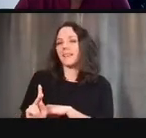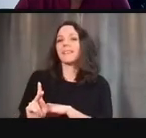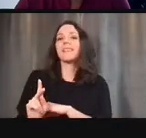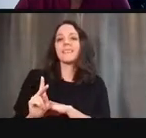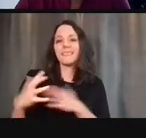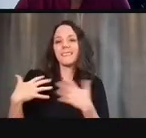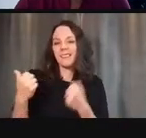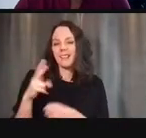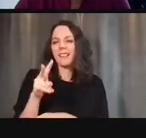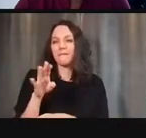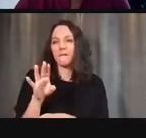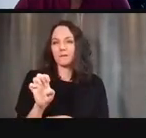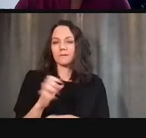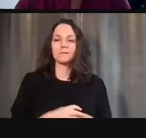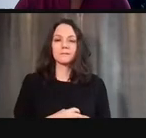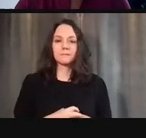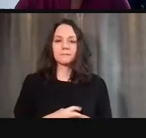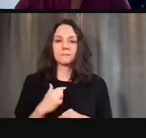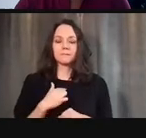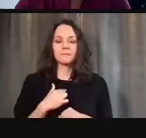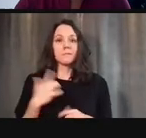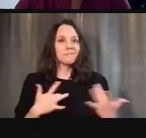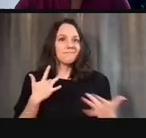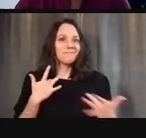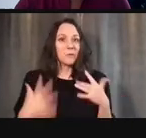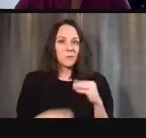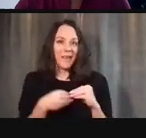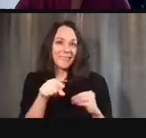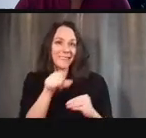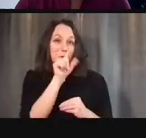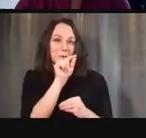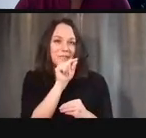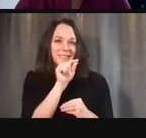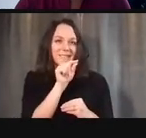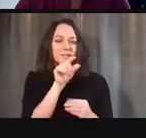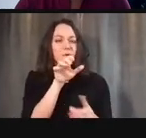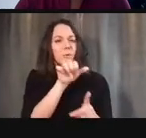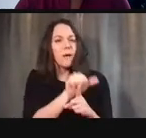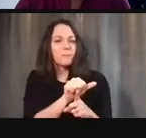tweet and to kind of capture this connection with really young people